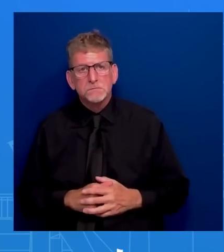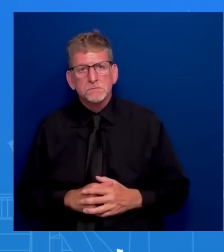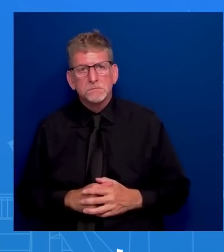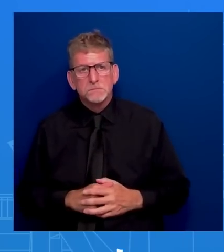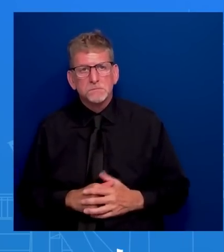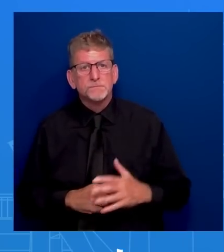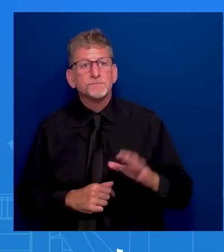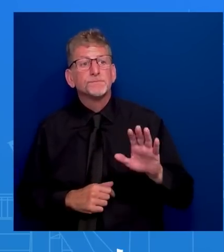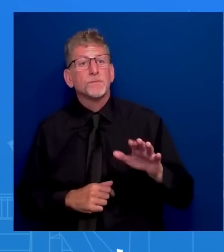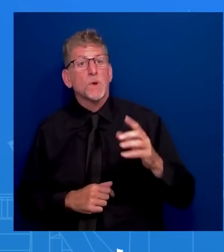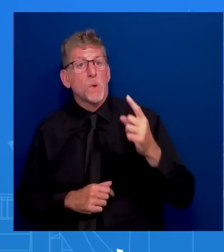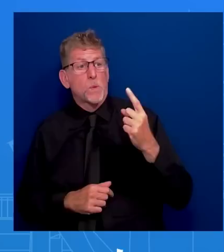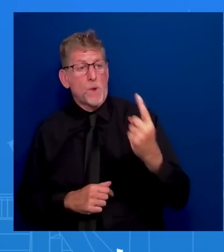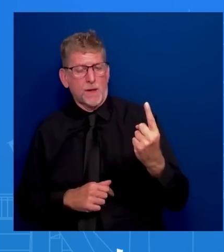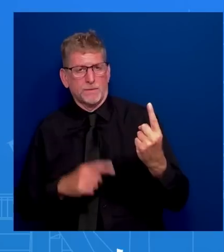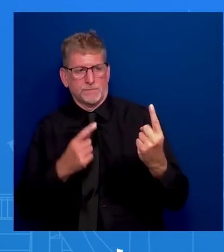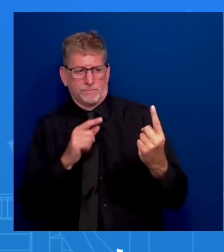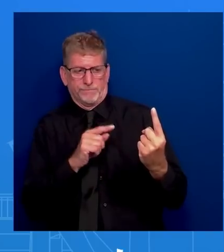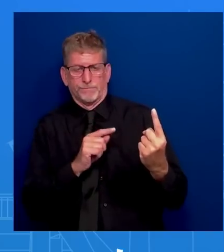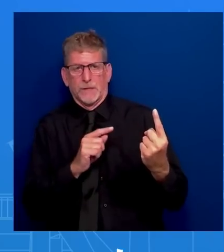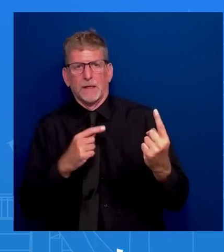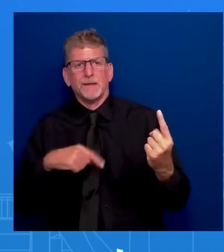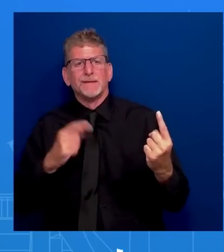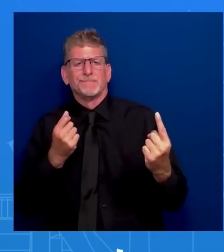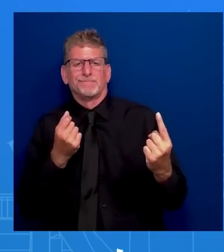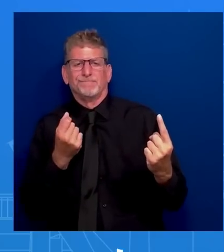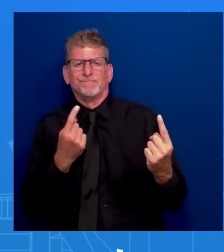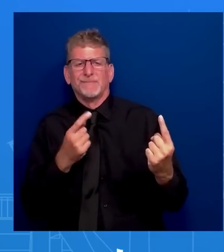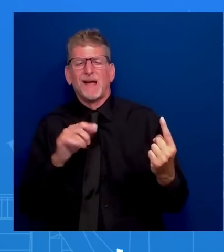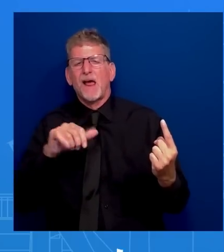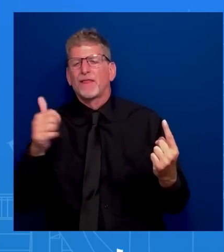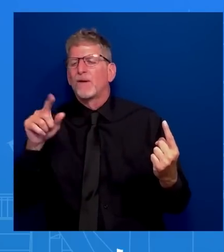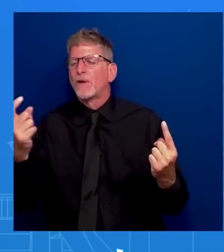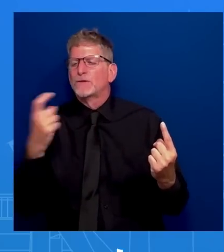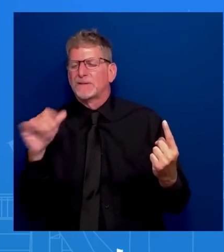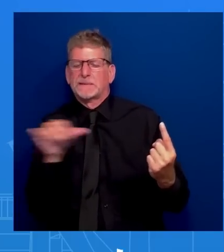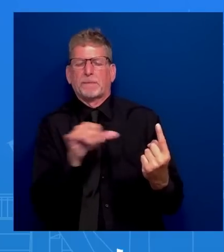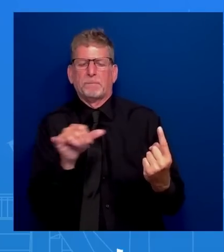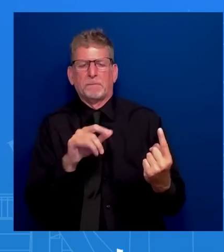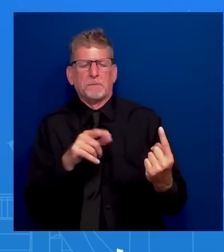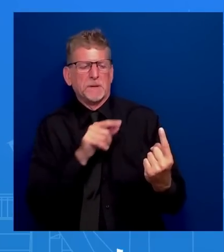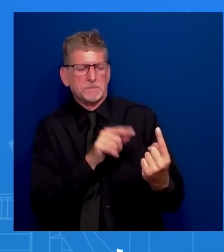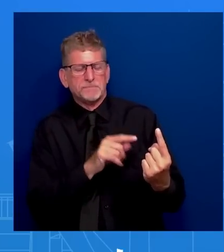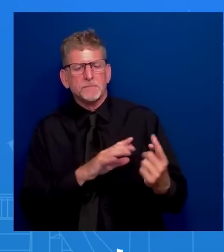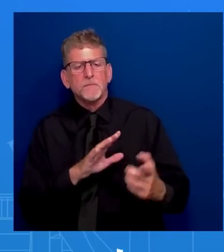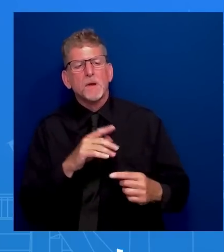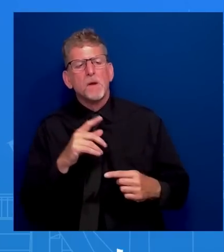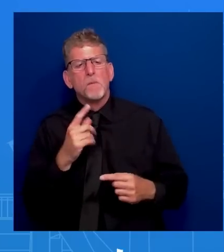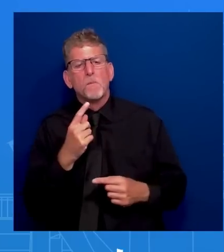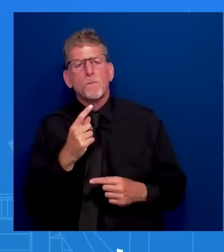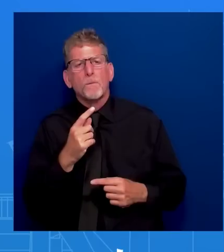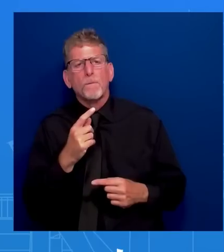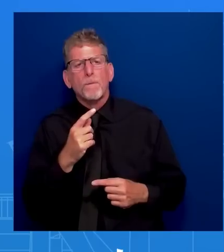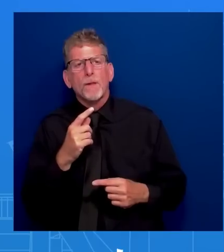He -- you know, when he -- when he ran, he understood that we were in a politic- --